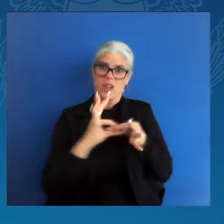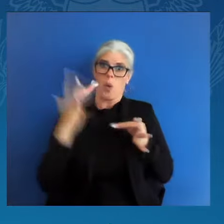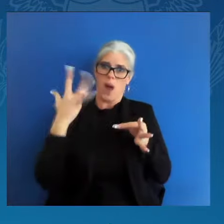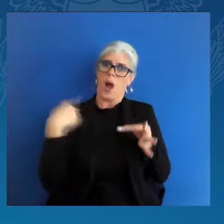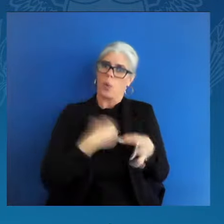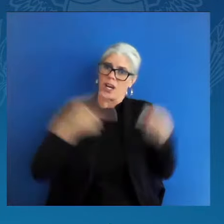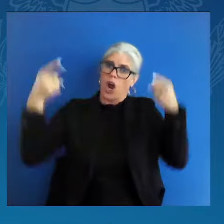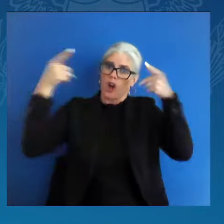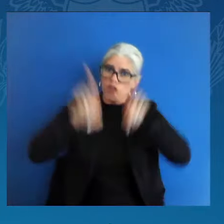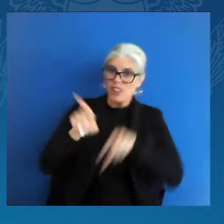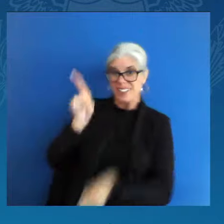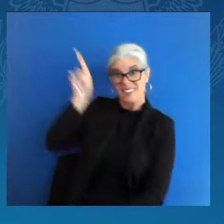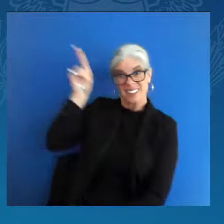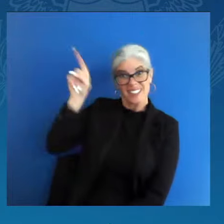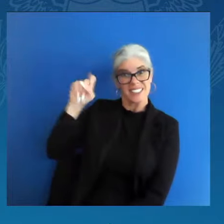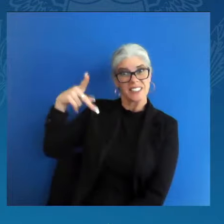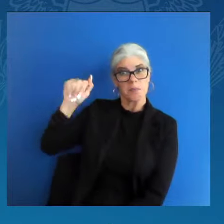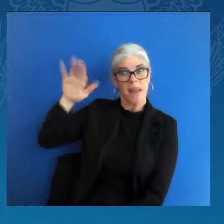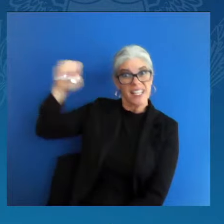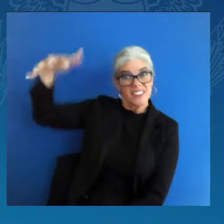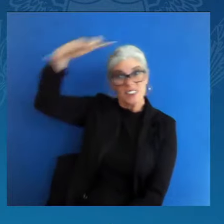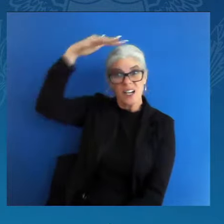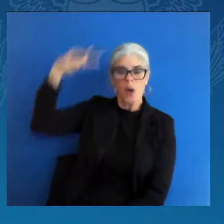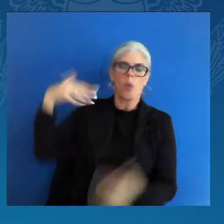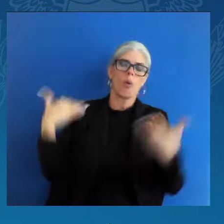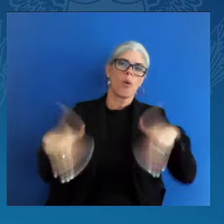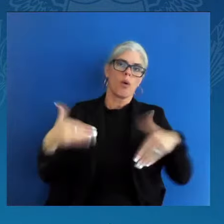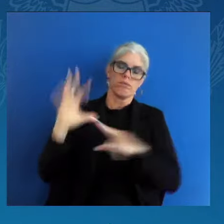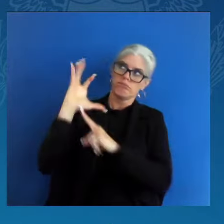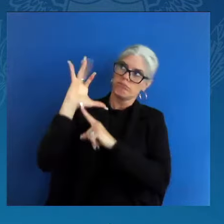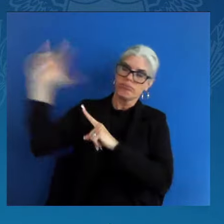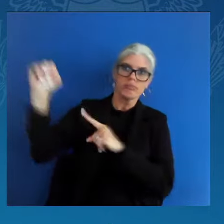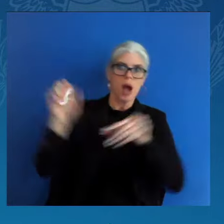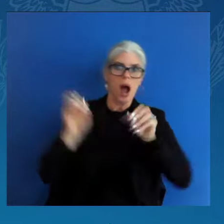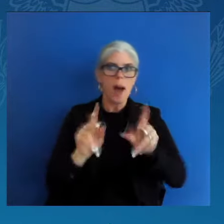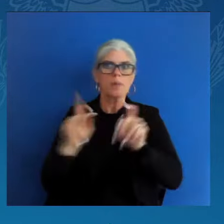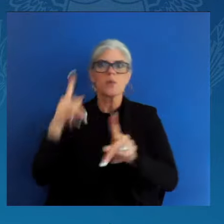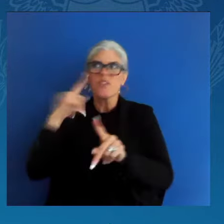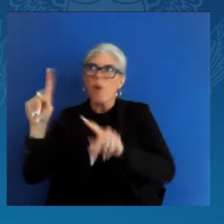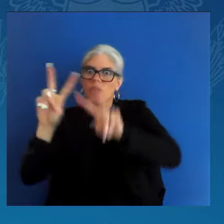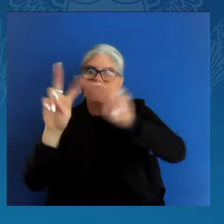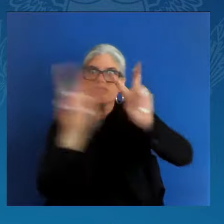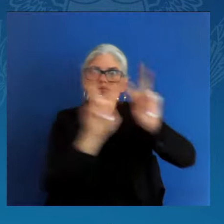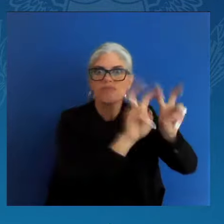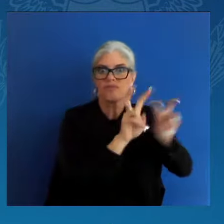and to preserve it for future generations. May God bless you all.